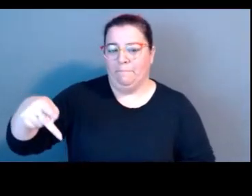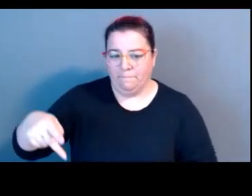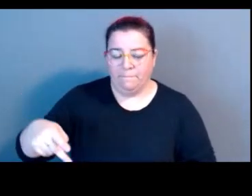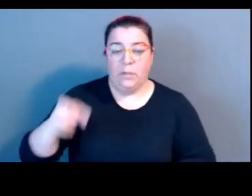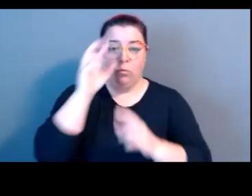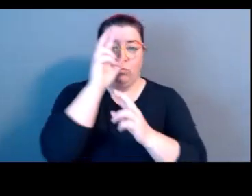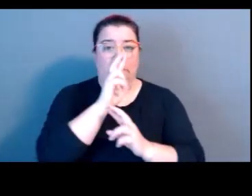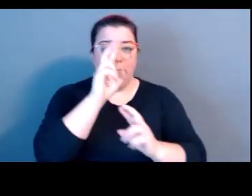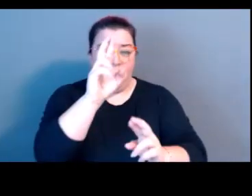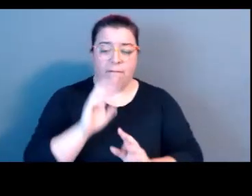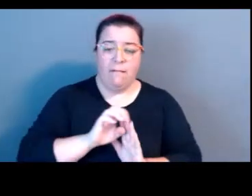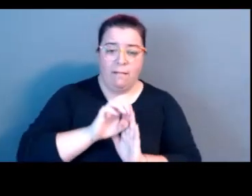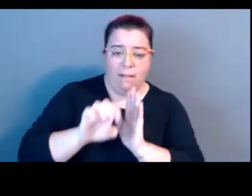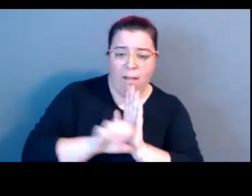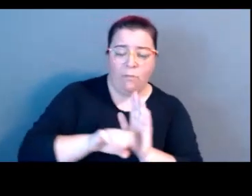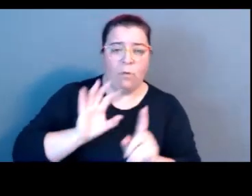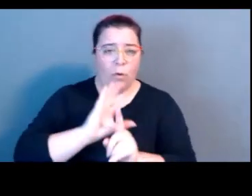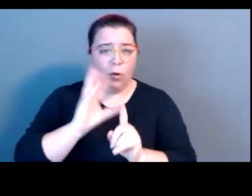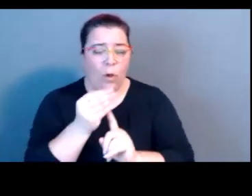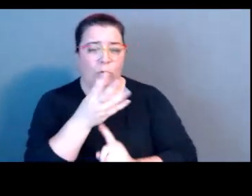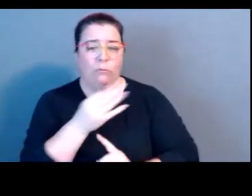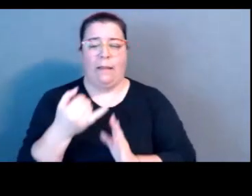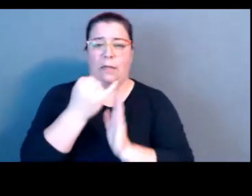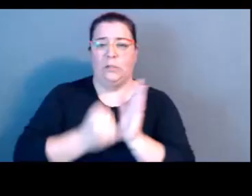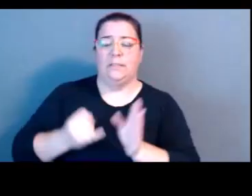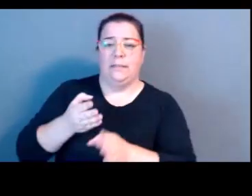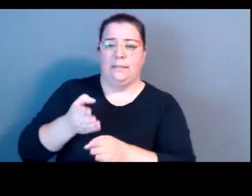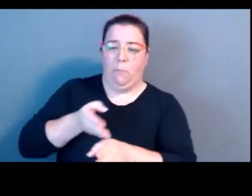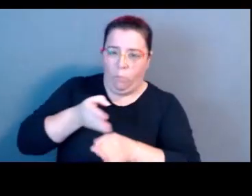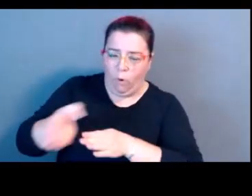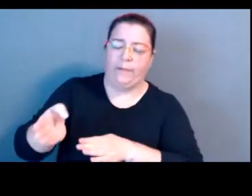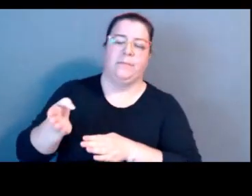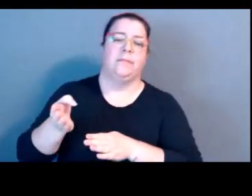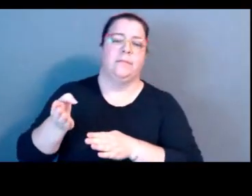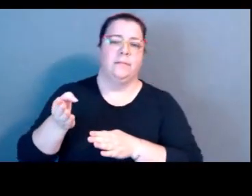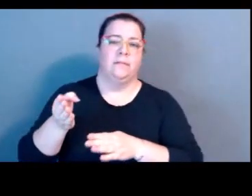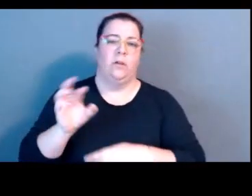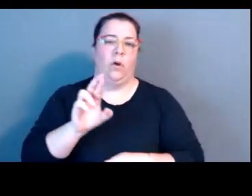Artistic Practices step, where you'll need to indicate whether or